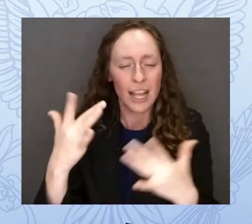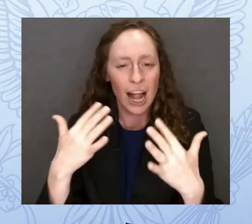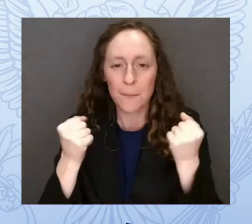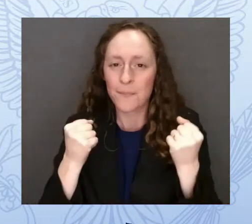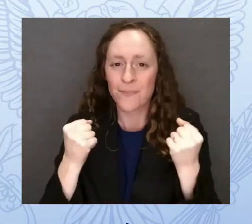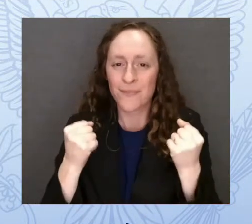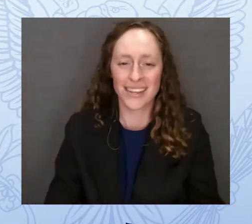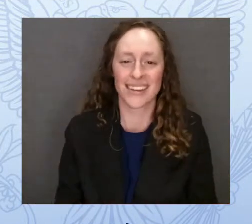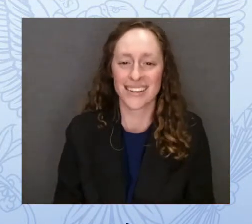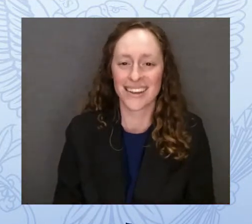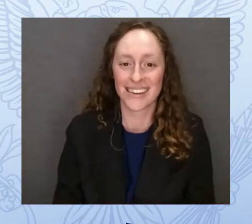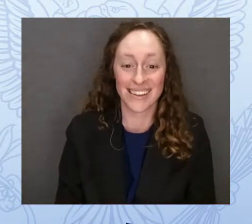Thank you.